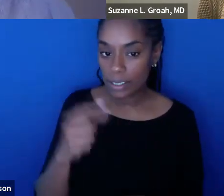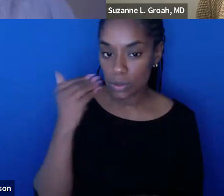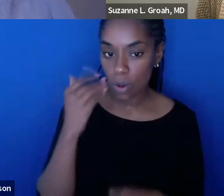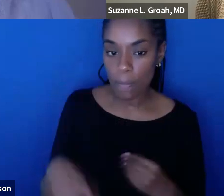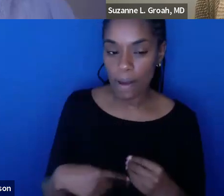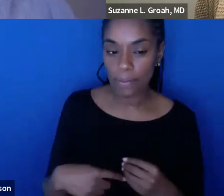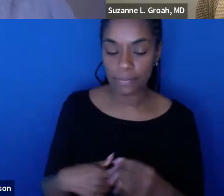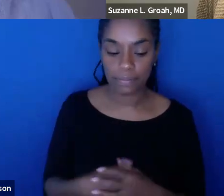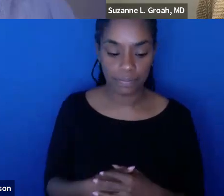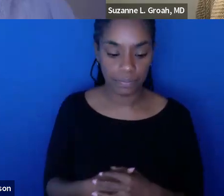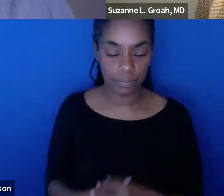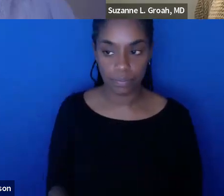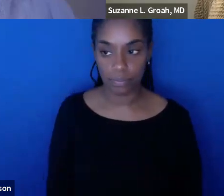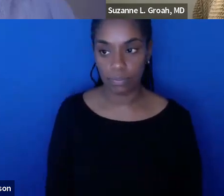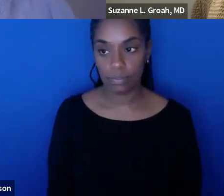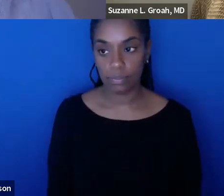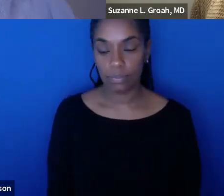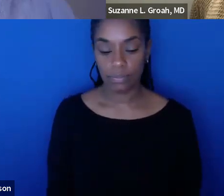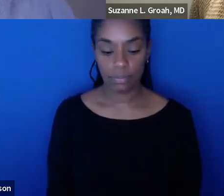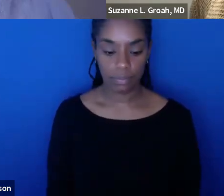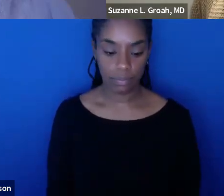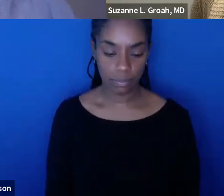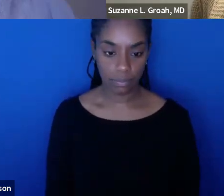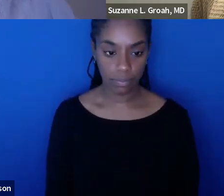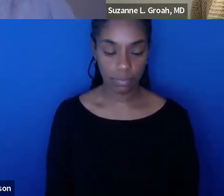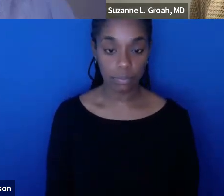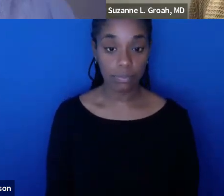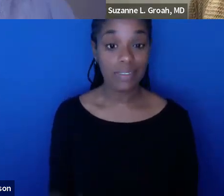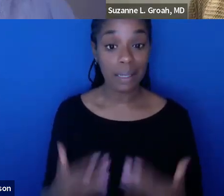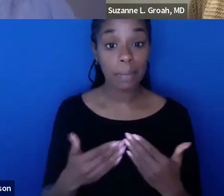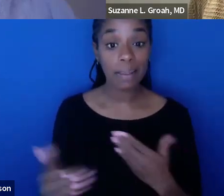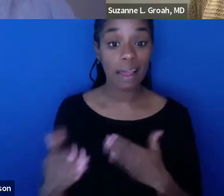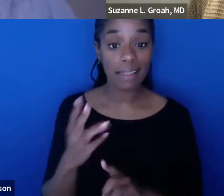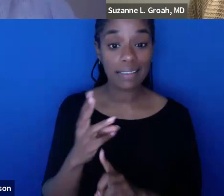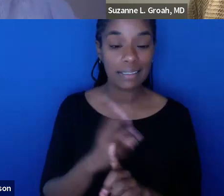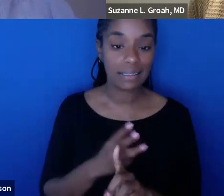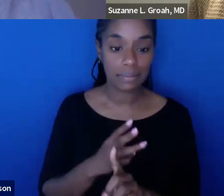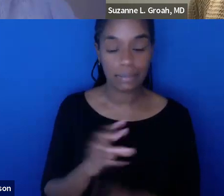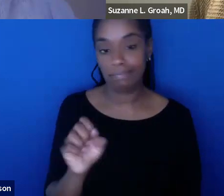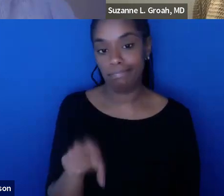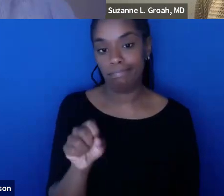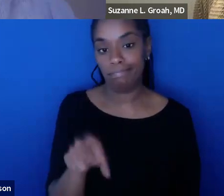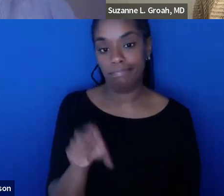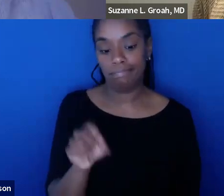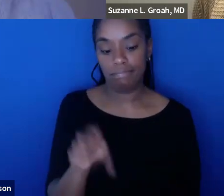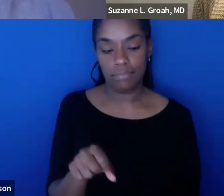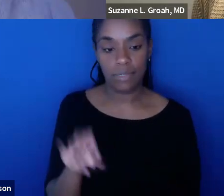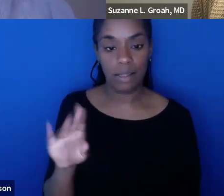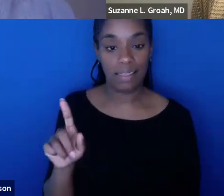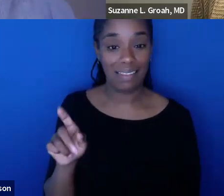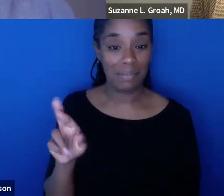Now, beyond that six month period, yes, the bladder still may change.